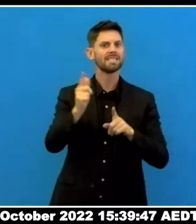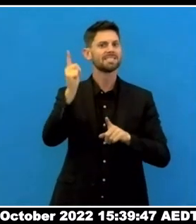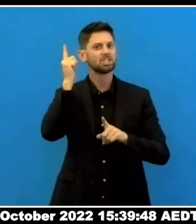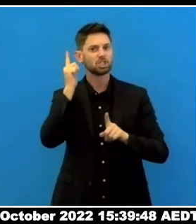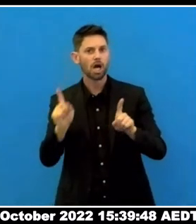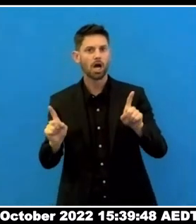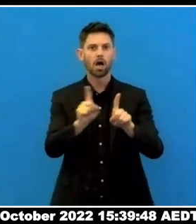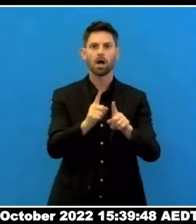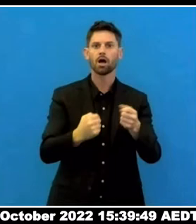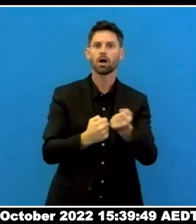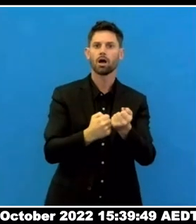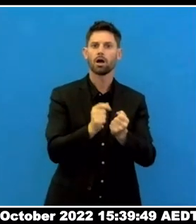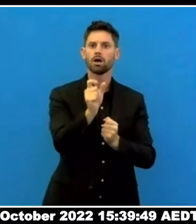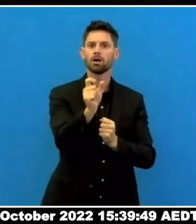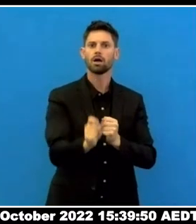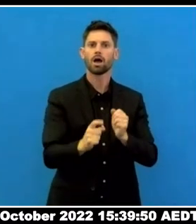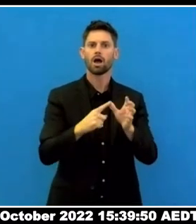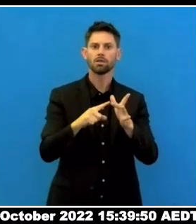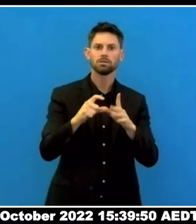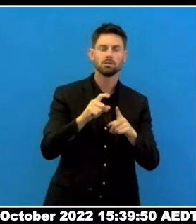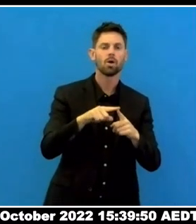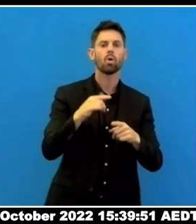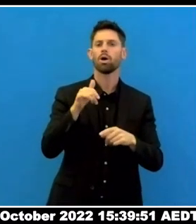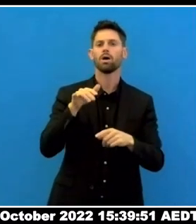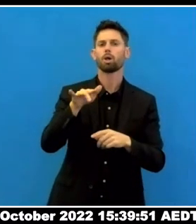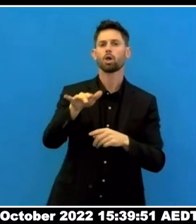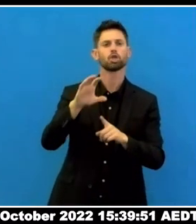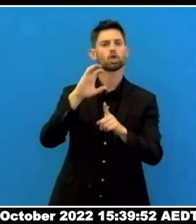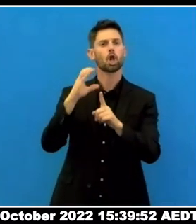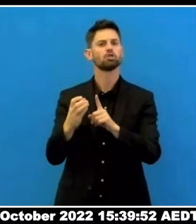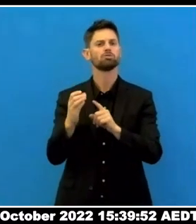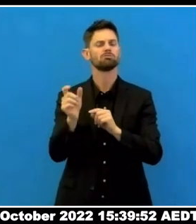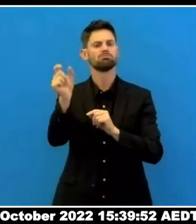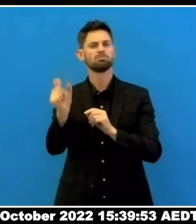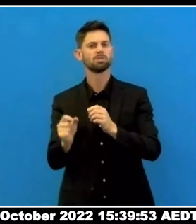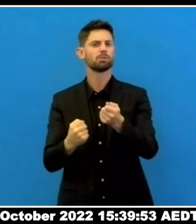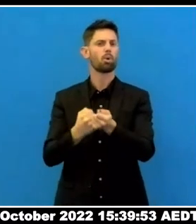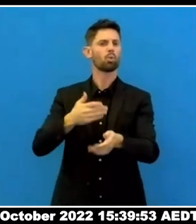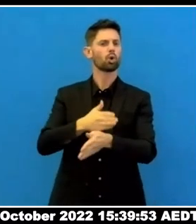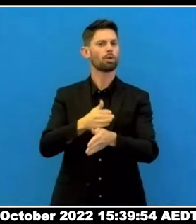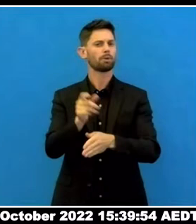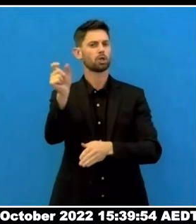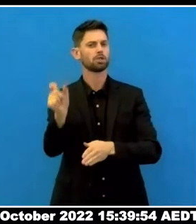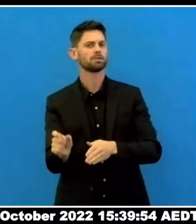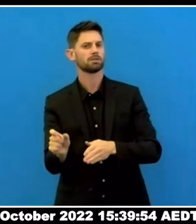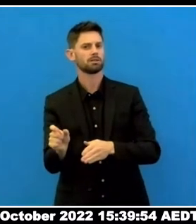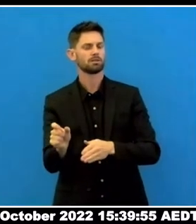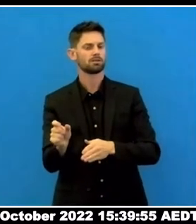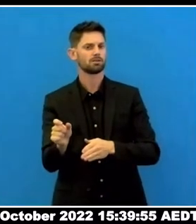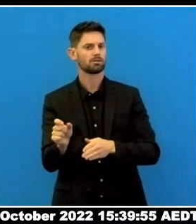you know, like multicultural aide, which is not like the the right support.